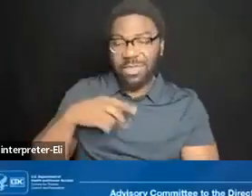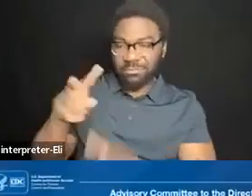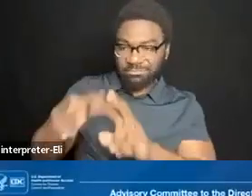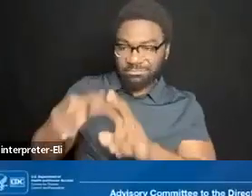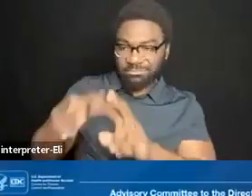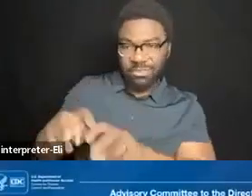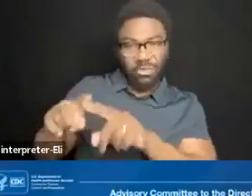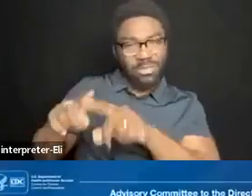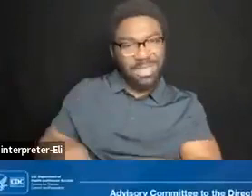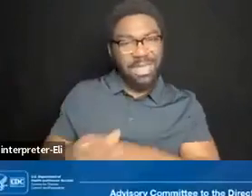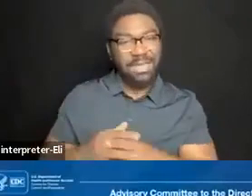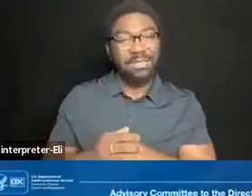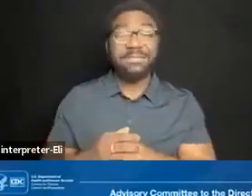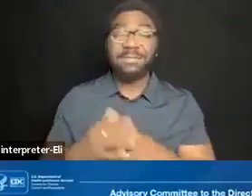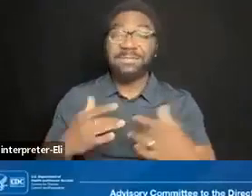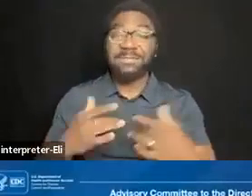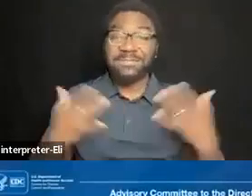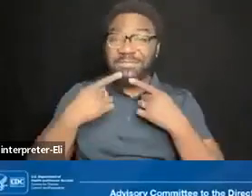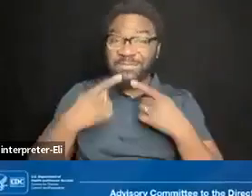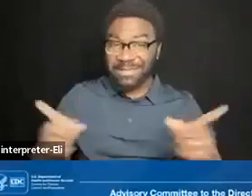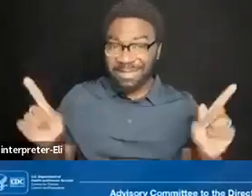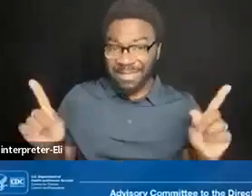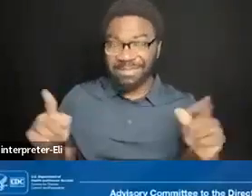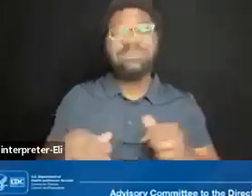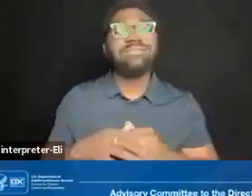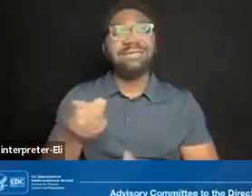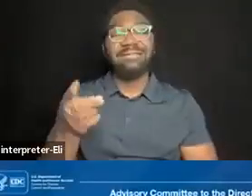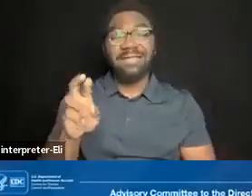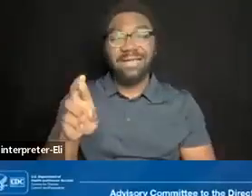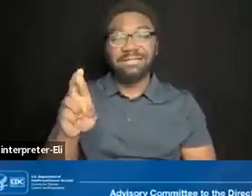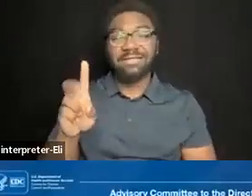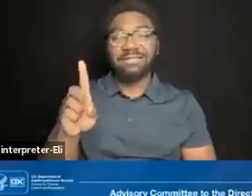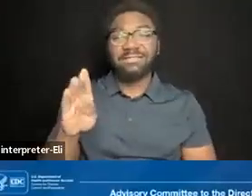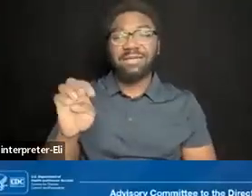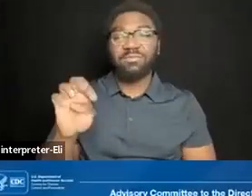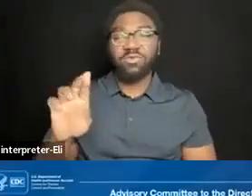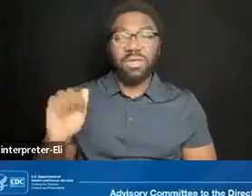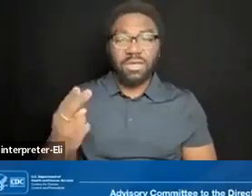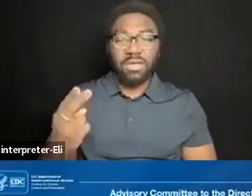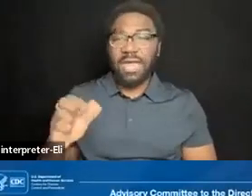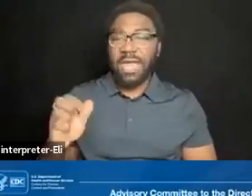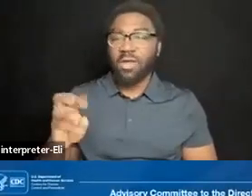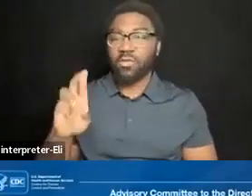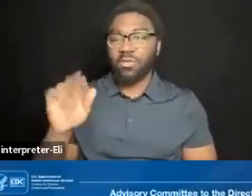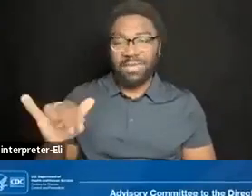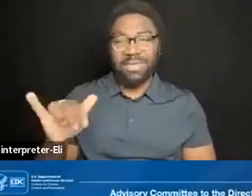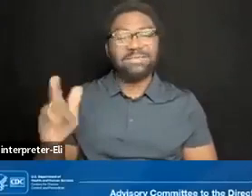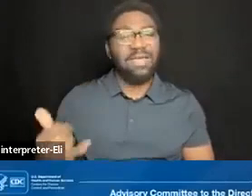I'm delighted to announce, you probably already noted, that Dr. Deborah Houry is now the designated federal official for the ACD.